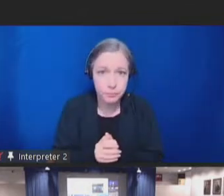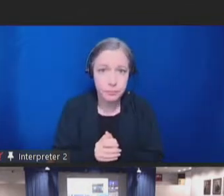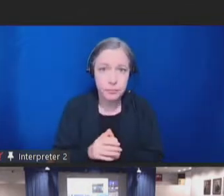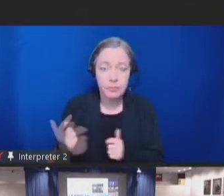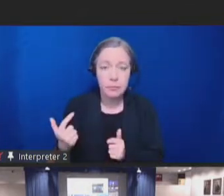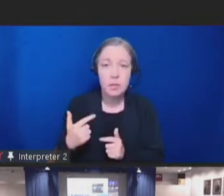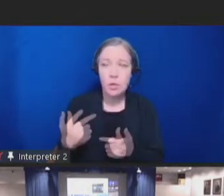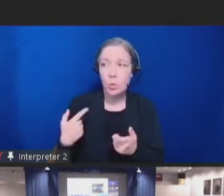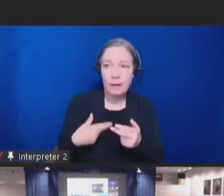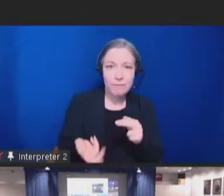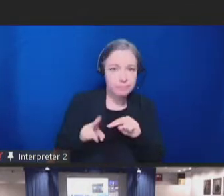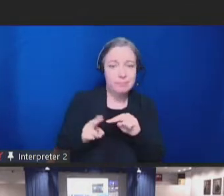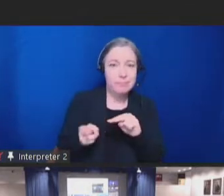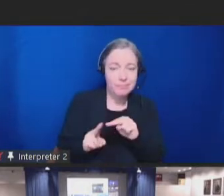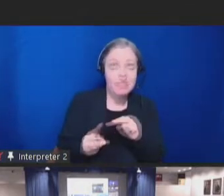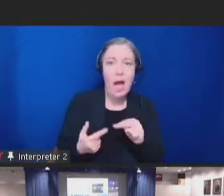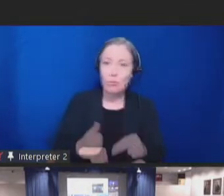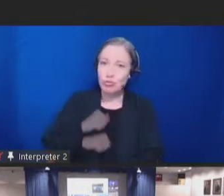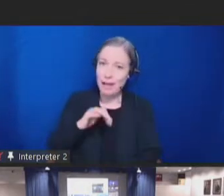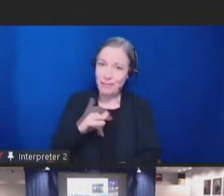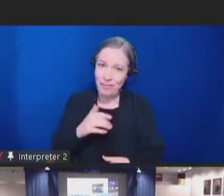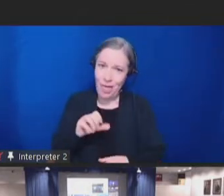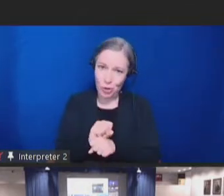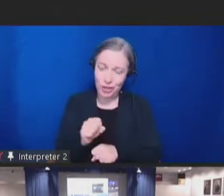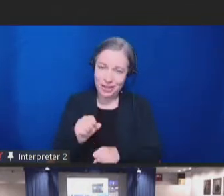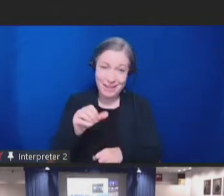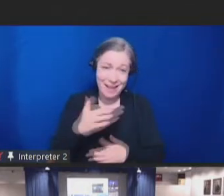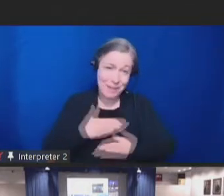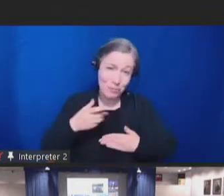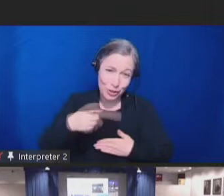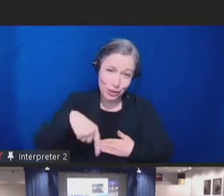proud of the work. And I appreciate anyone who's in the audience who's been a part of this program.